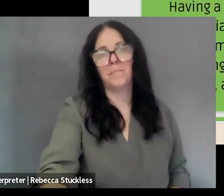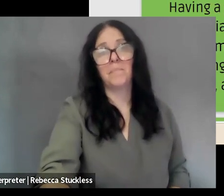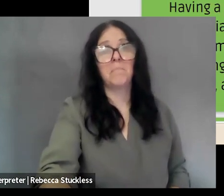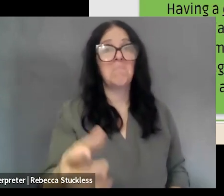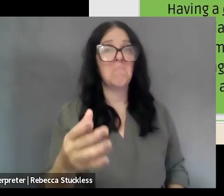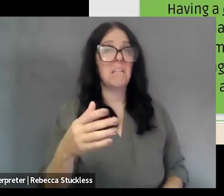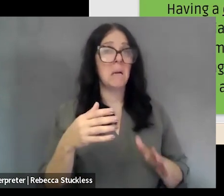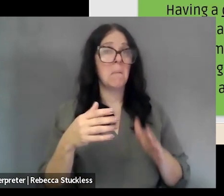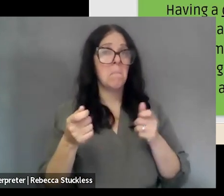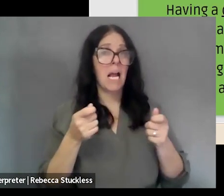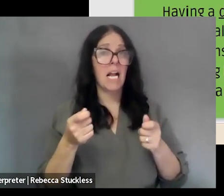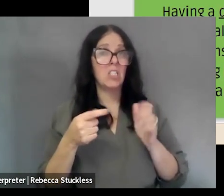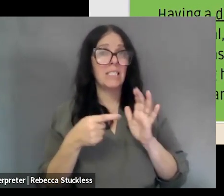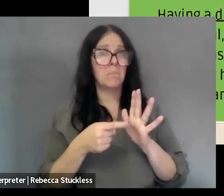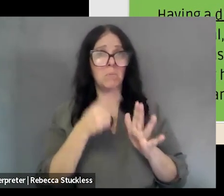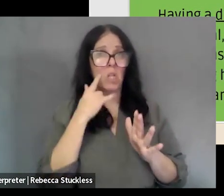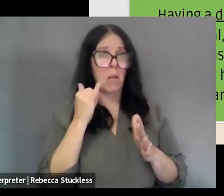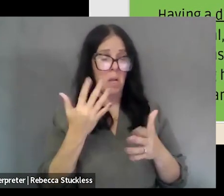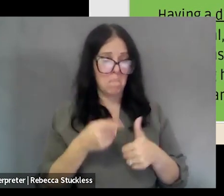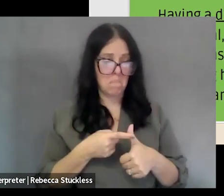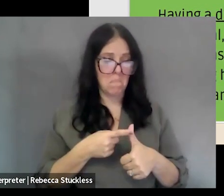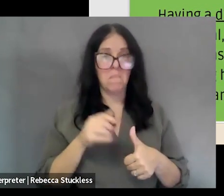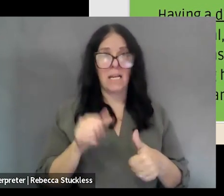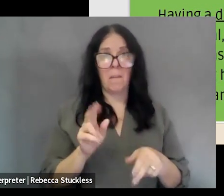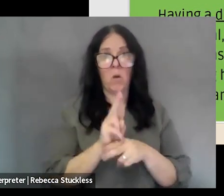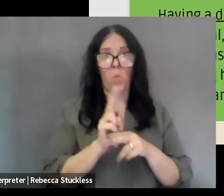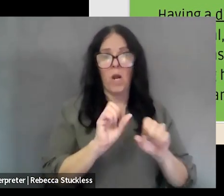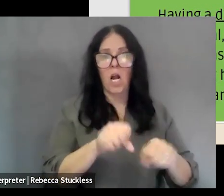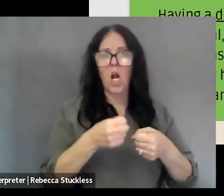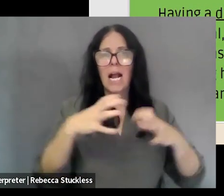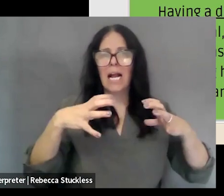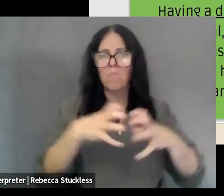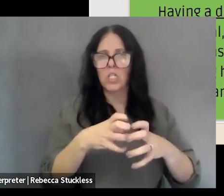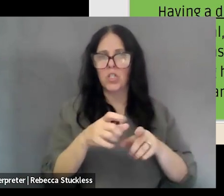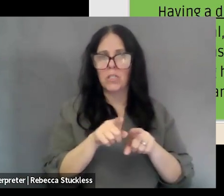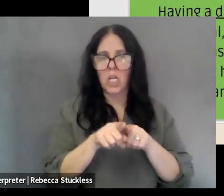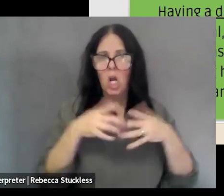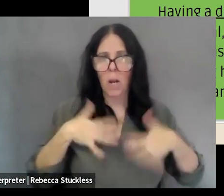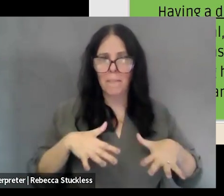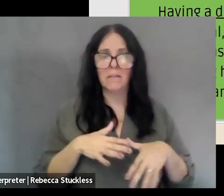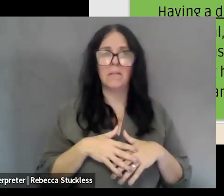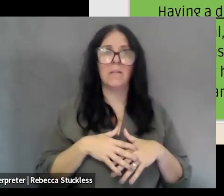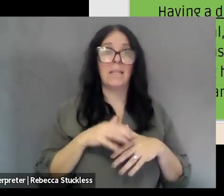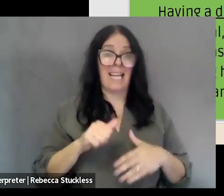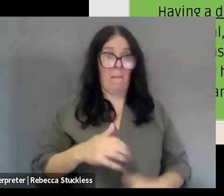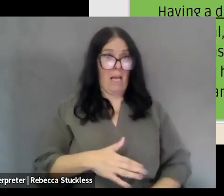garments, this can be abdominal, as well as on your legs, so that it helps with the blood